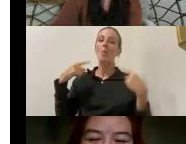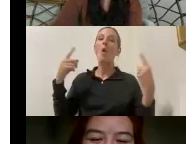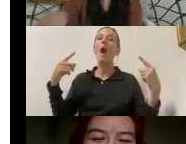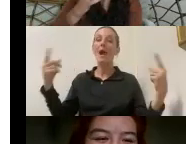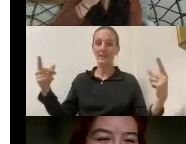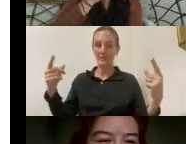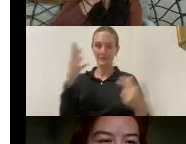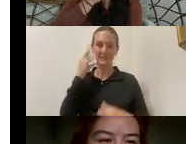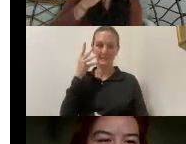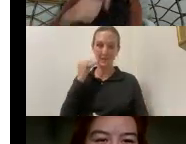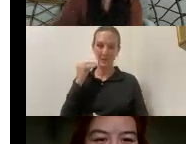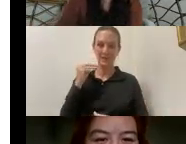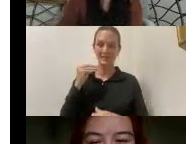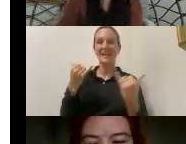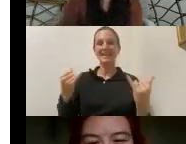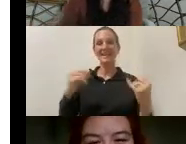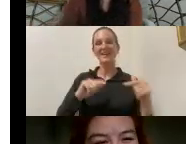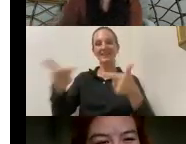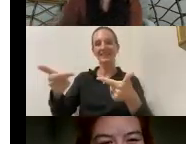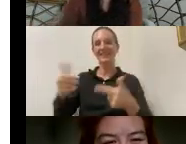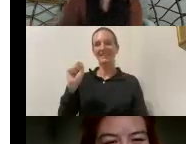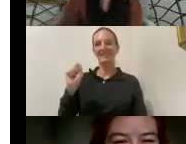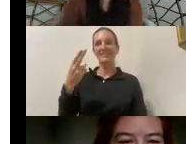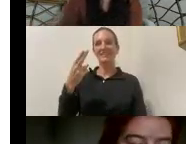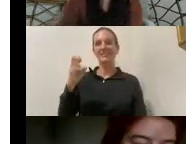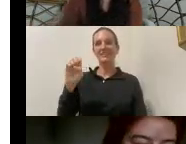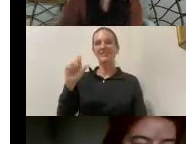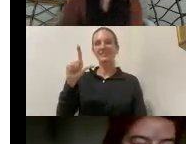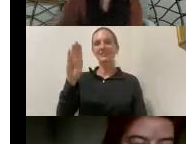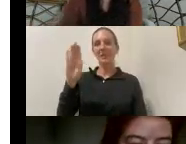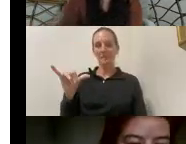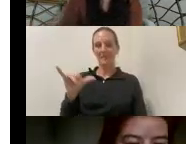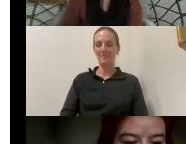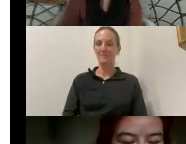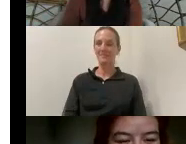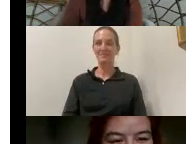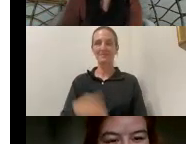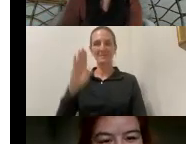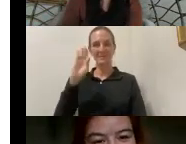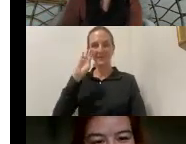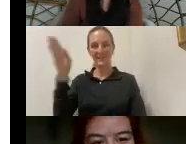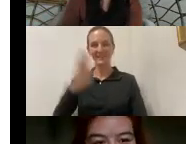And I will pass it along to Shelby. Sekwanahcahk/Shelby Anderson: Nice, thank you so much.